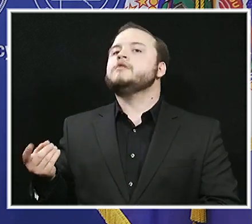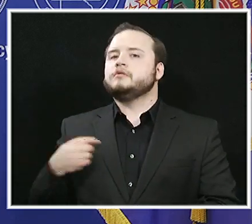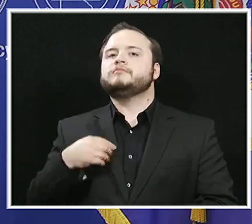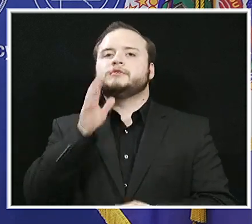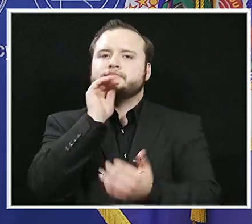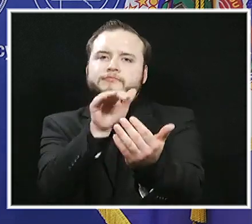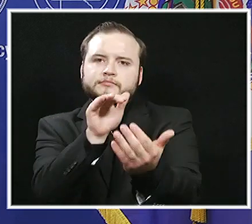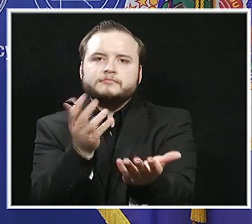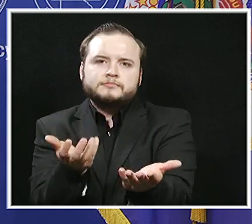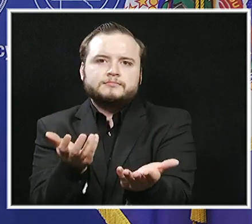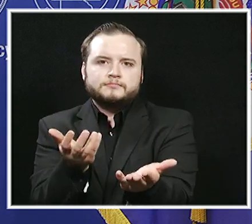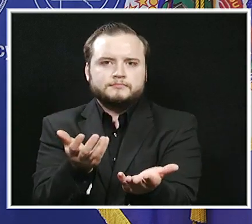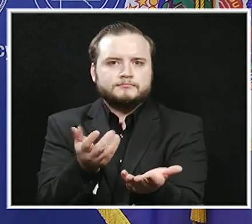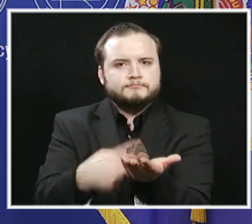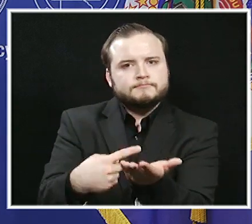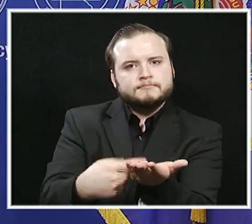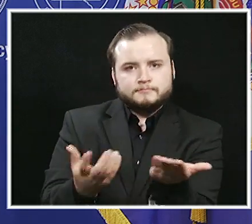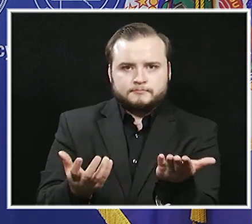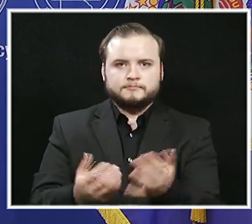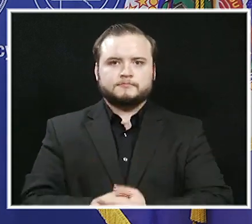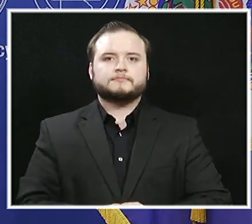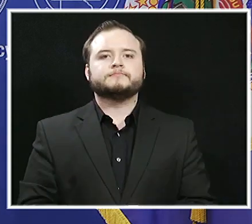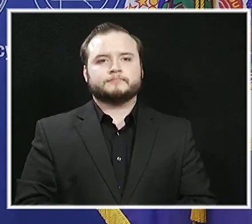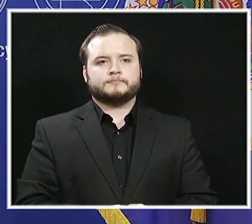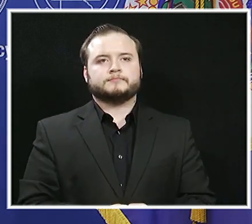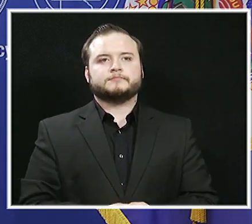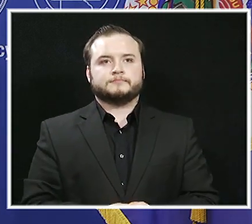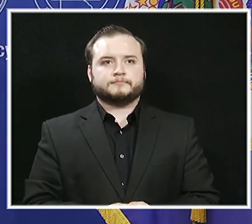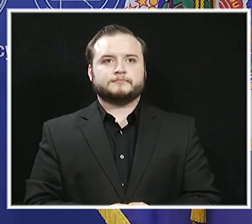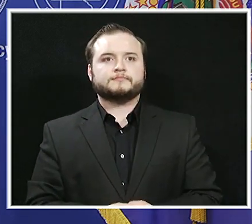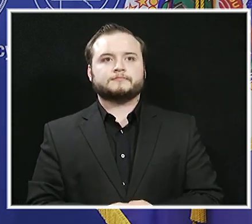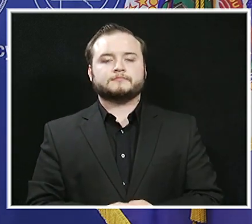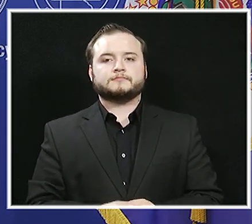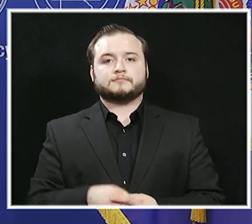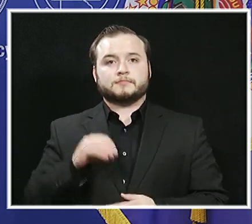engage in health screenings, as we have for other businesses up and running.